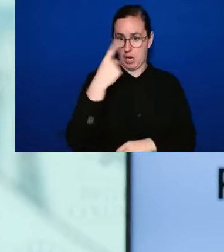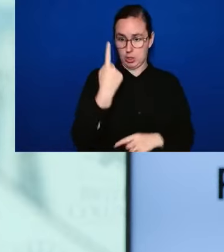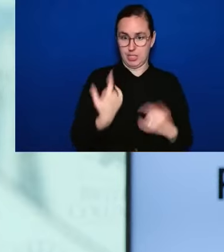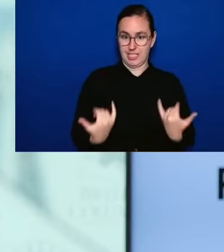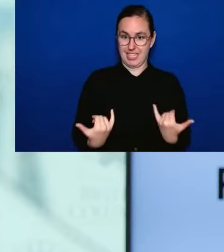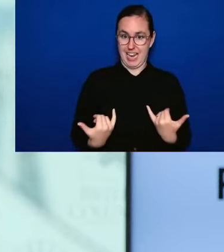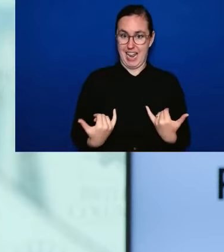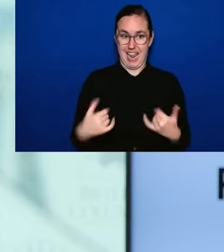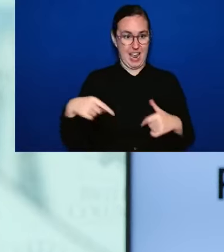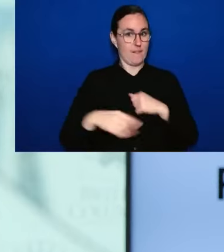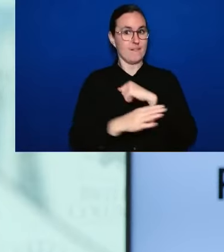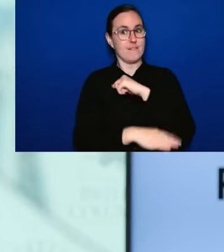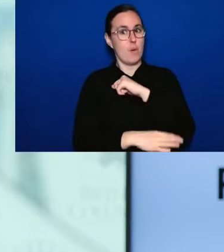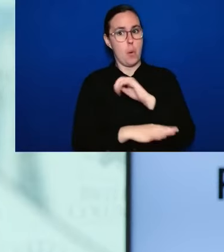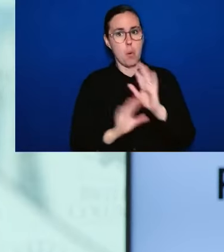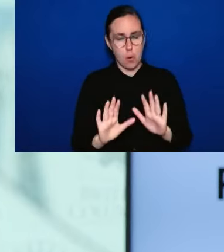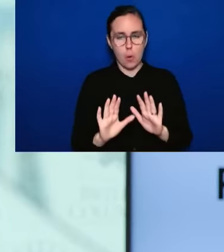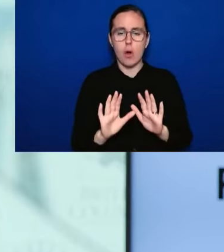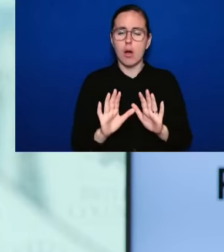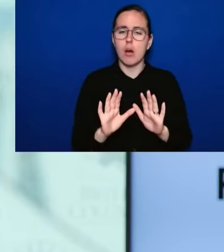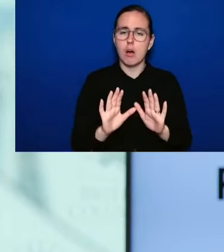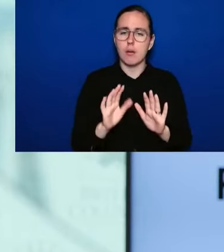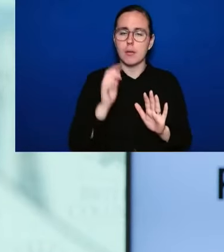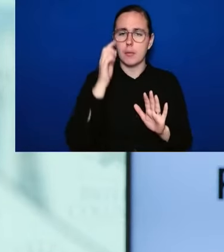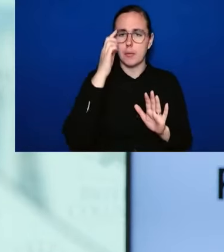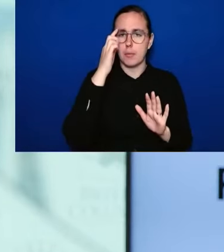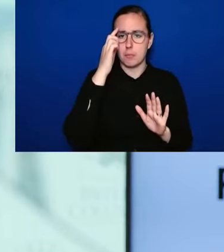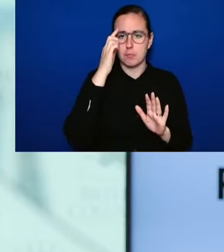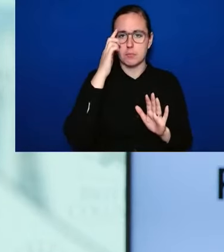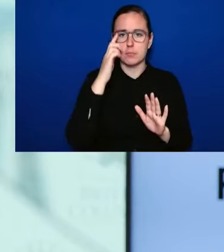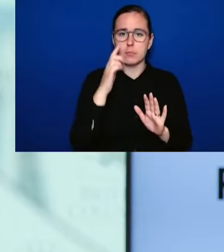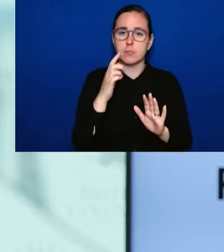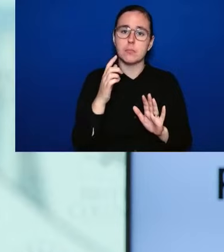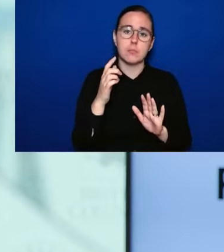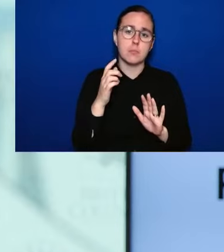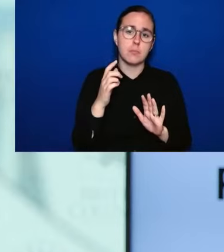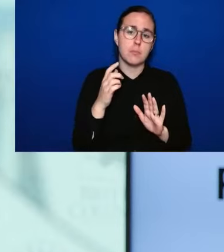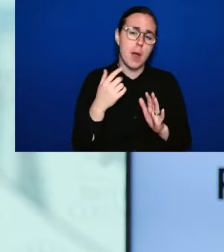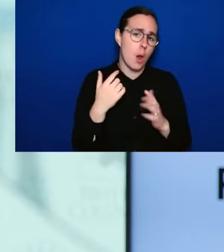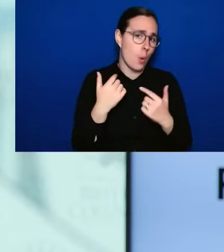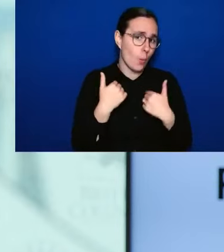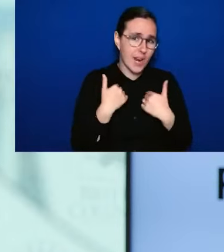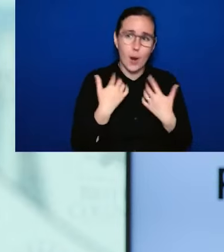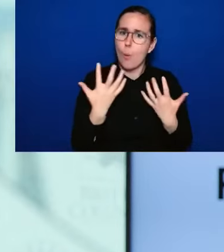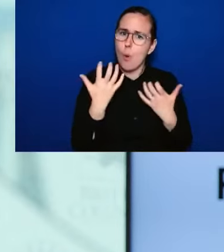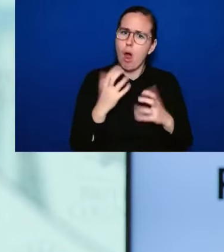This is the planning we should be doing now as we see what's happening in other parts of the